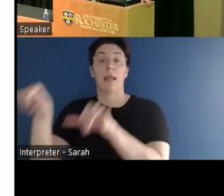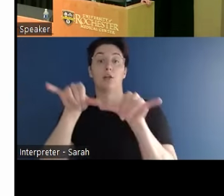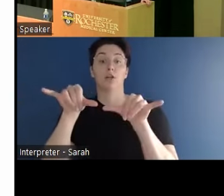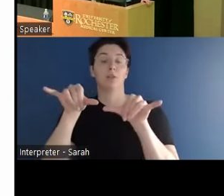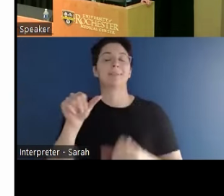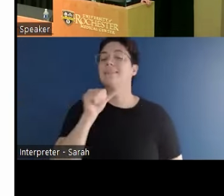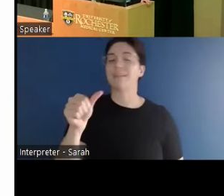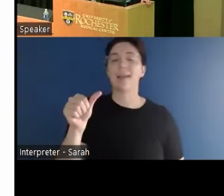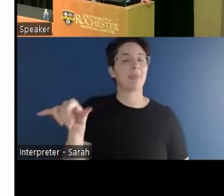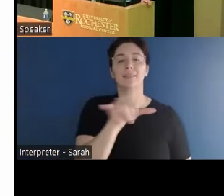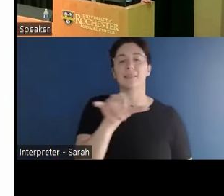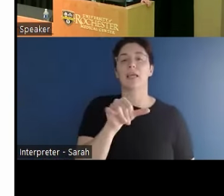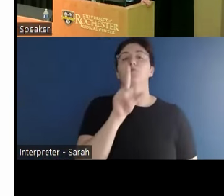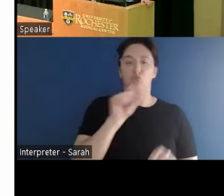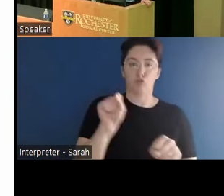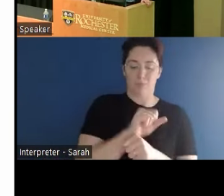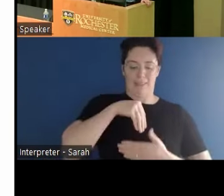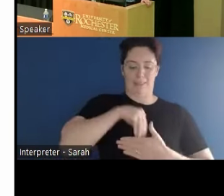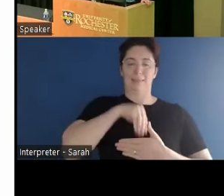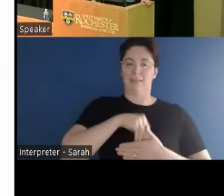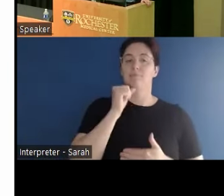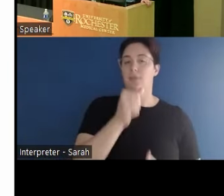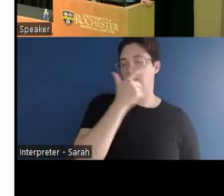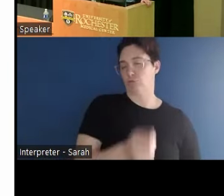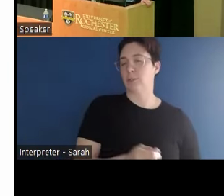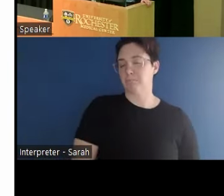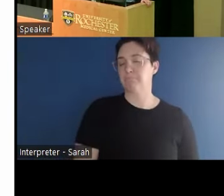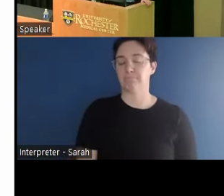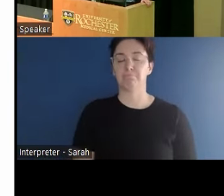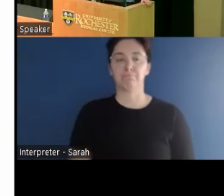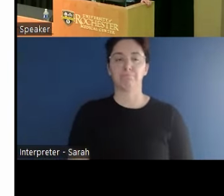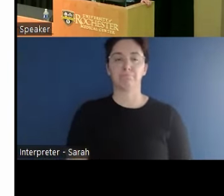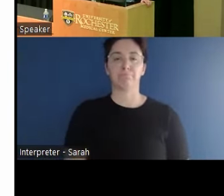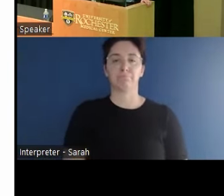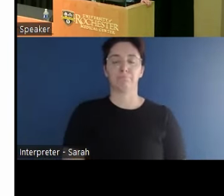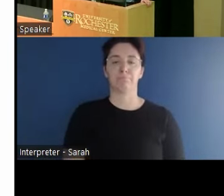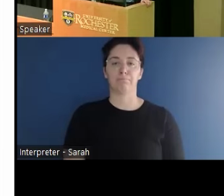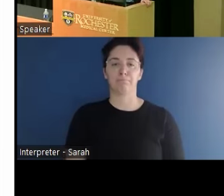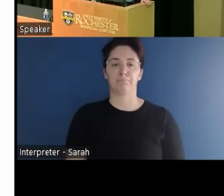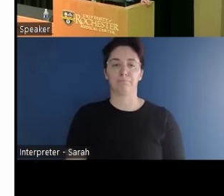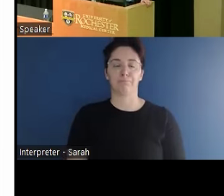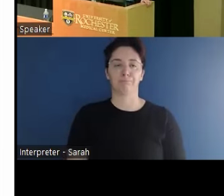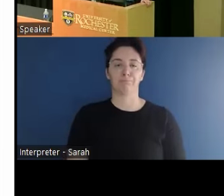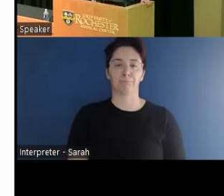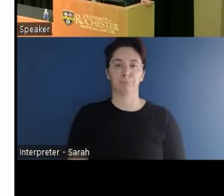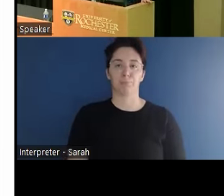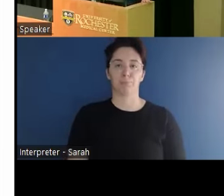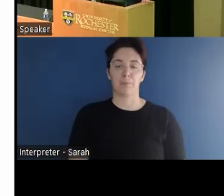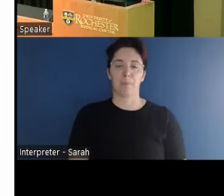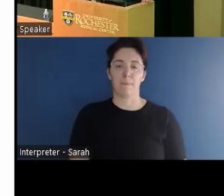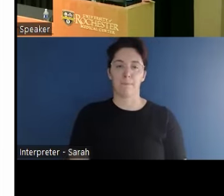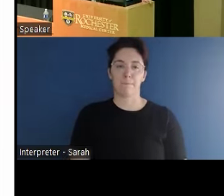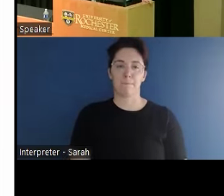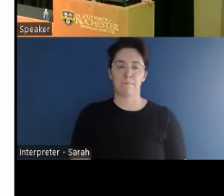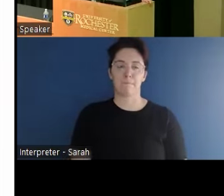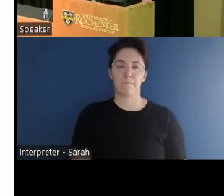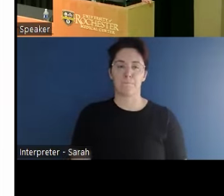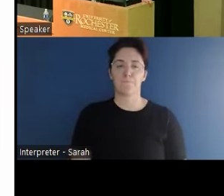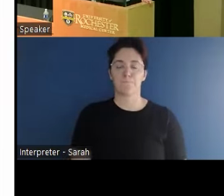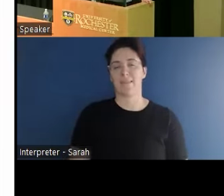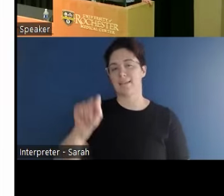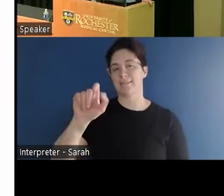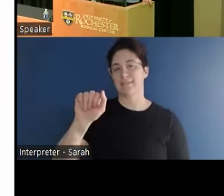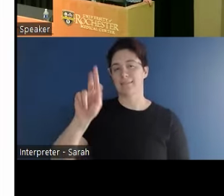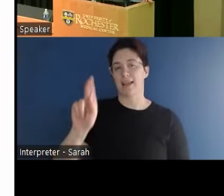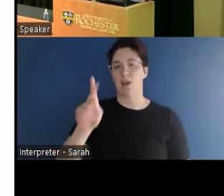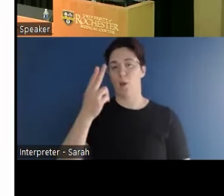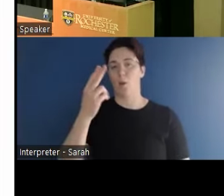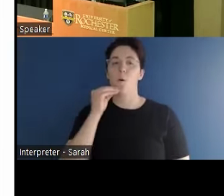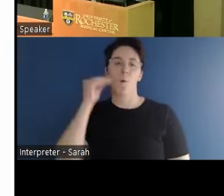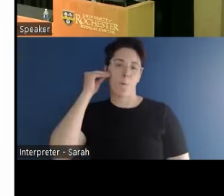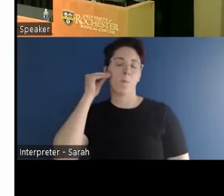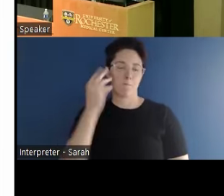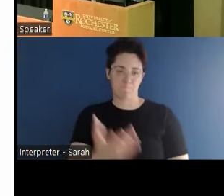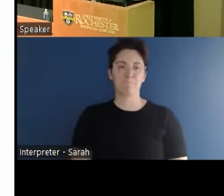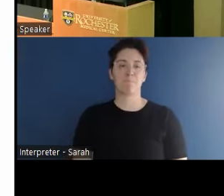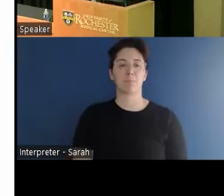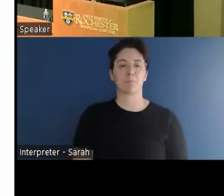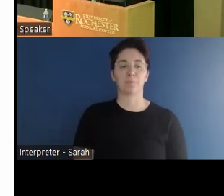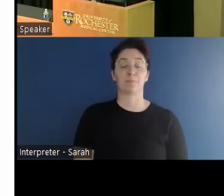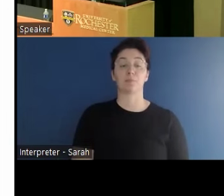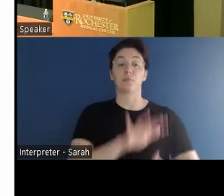disinterested all right tangible take homes again the first one that sensory and self